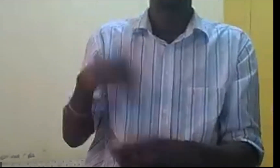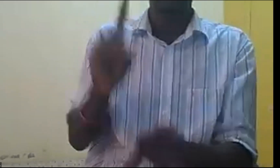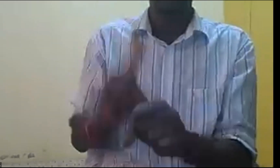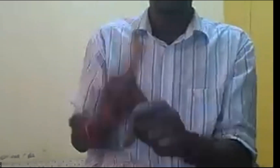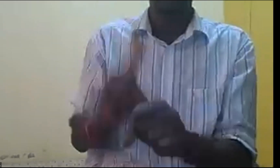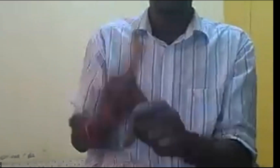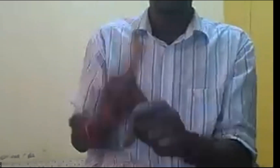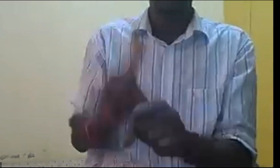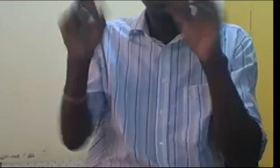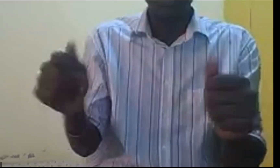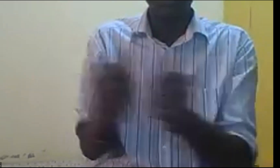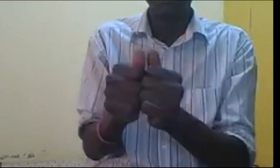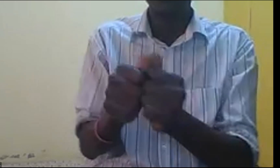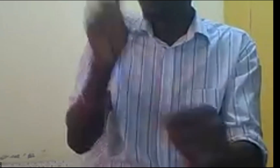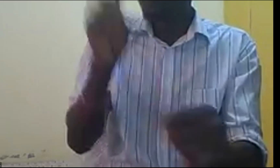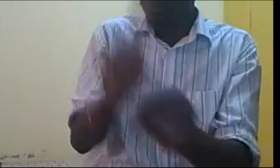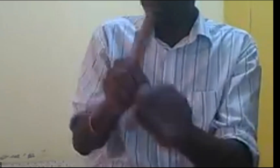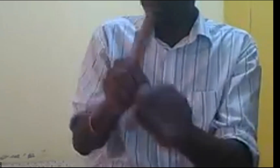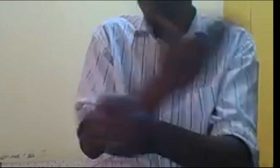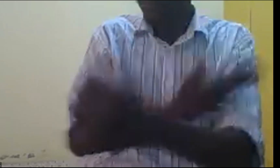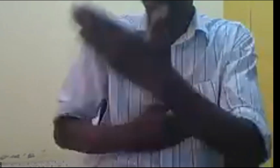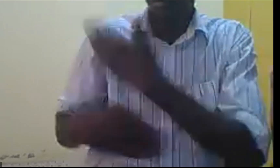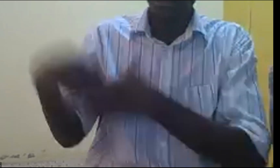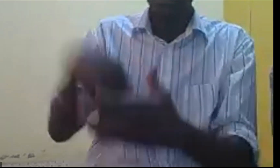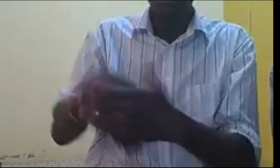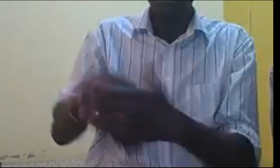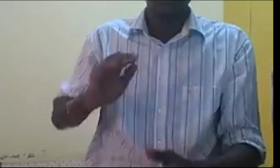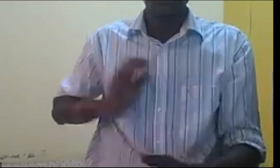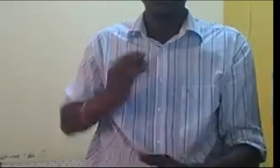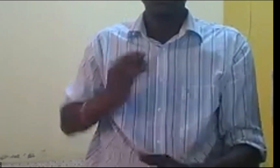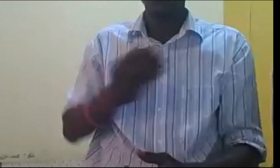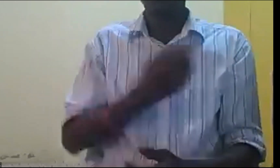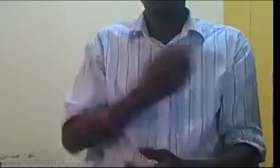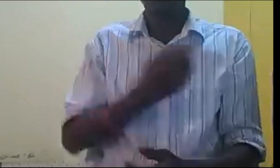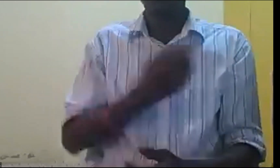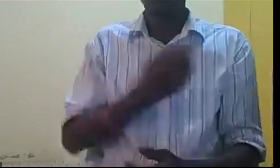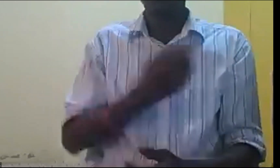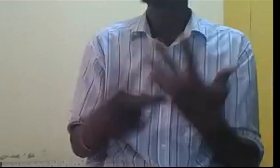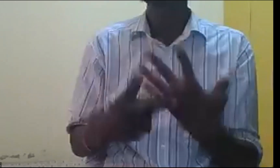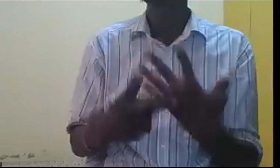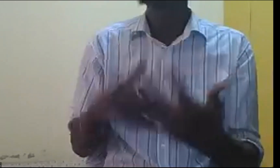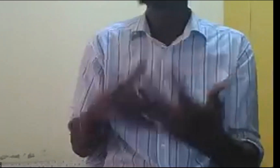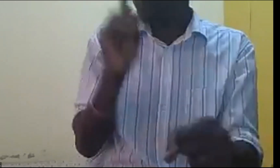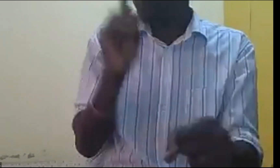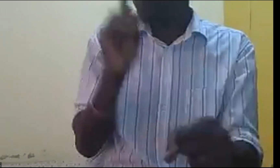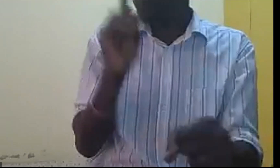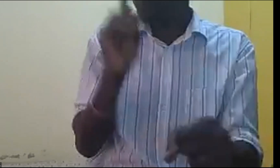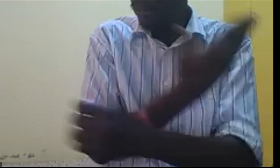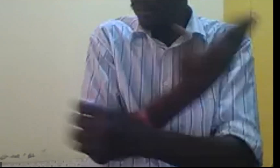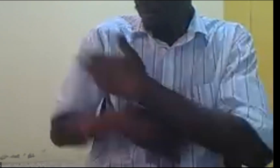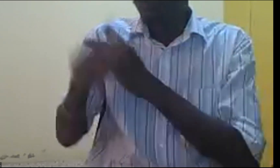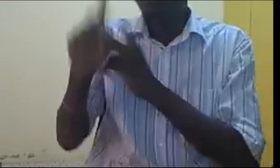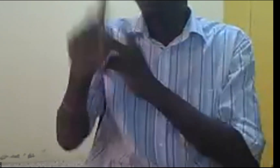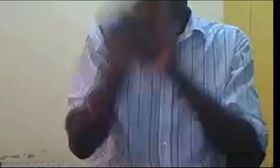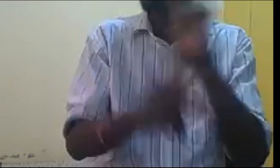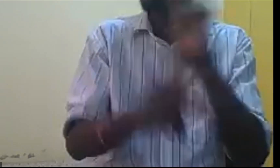I've seen a number of my children to persons with disability missed schools, or could not have.